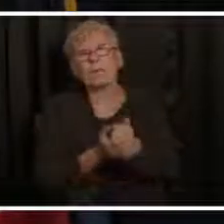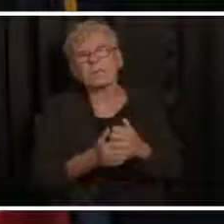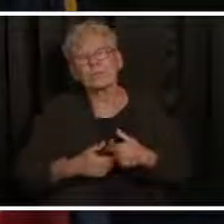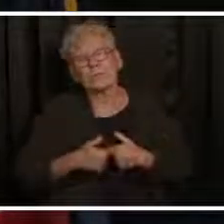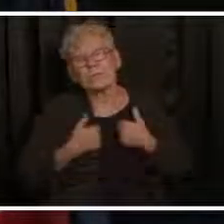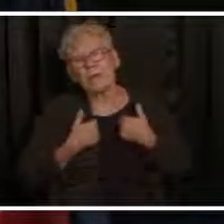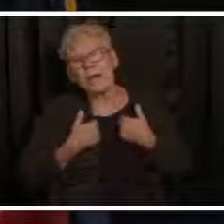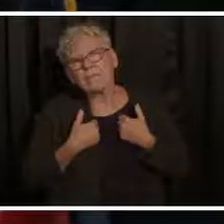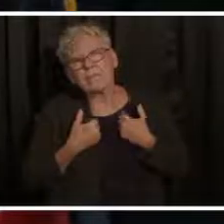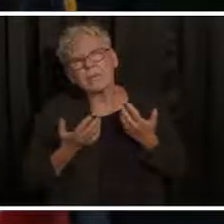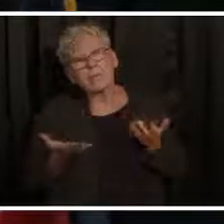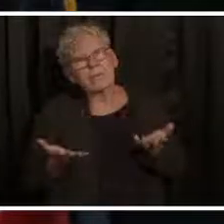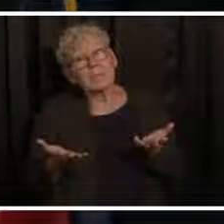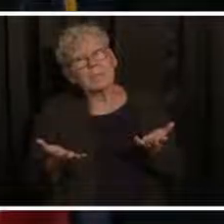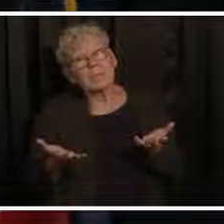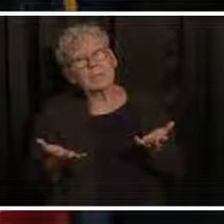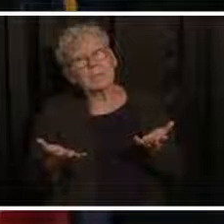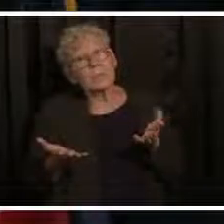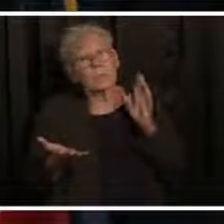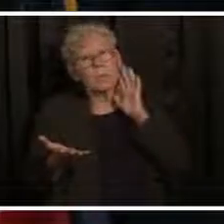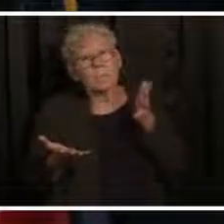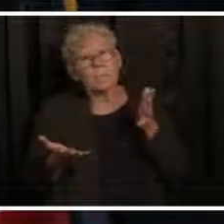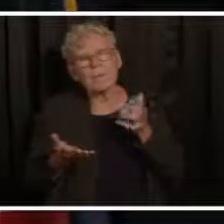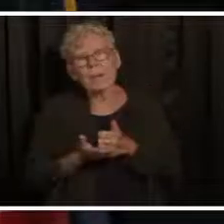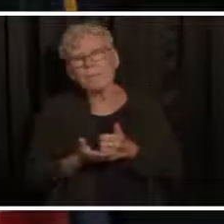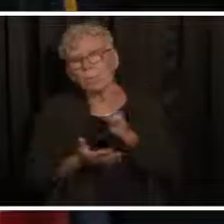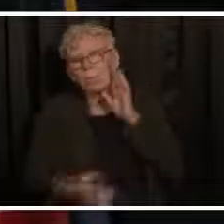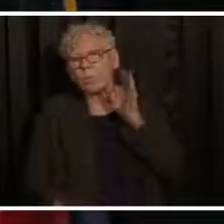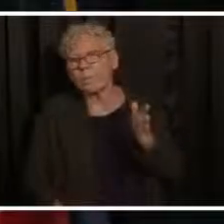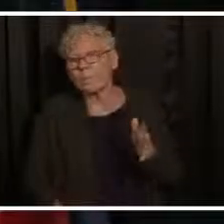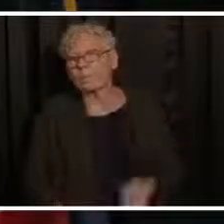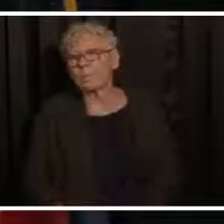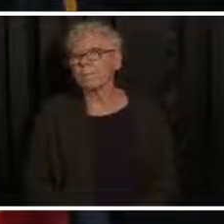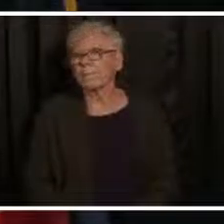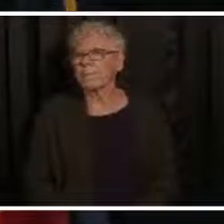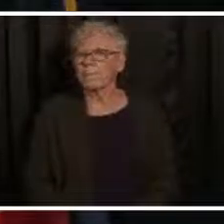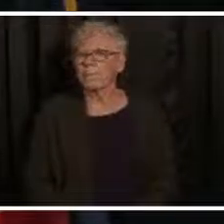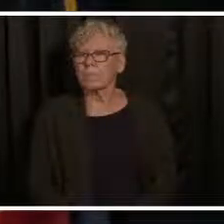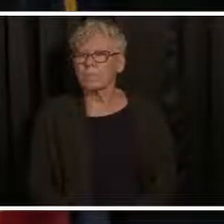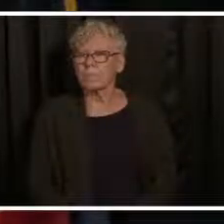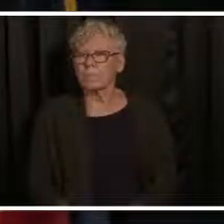home successfully and healthy. We're at Seventy-one point